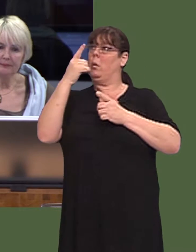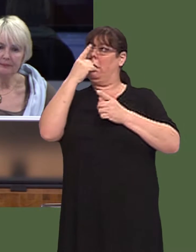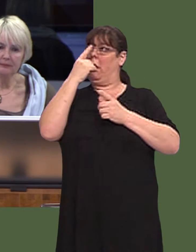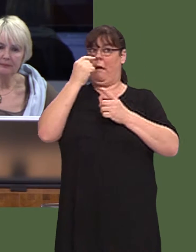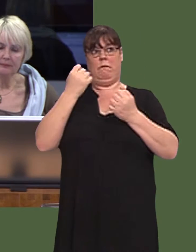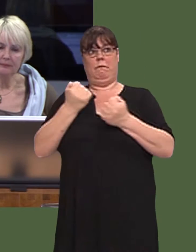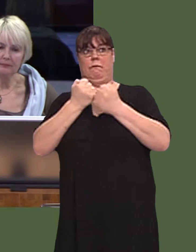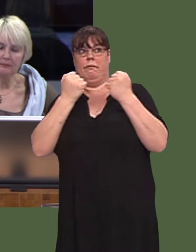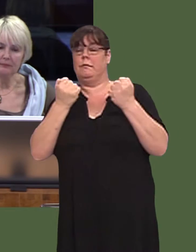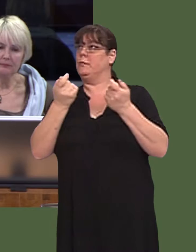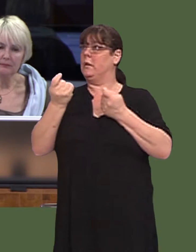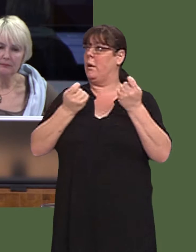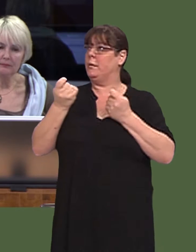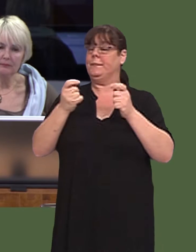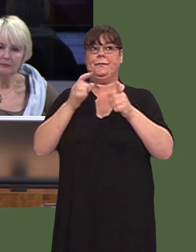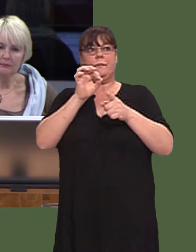counter this through the Welsh Revenue Authority.